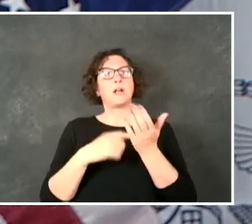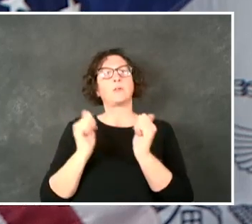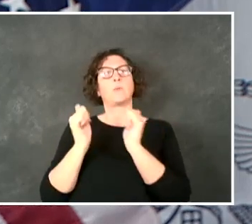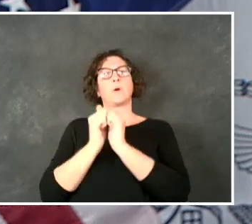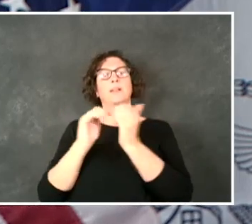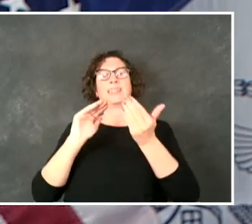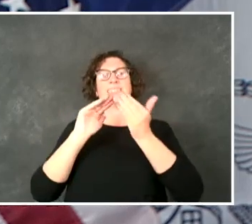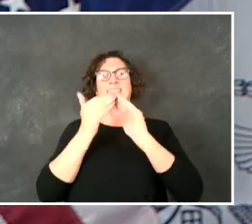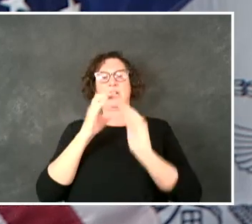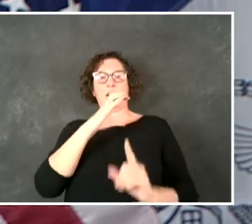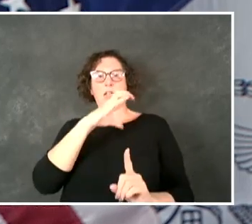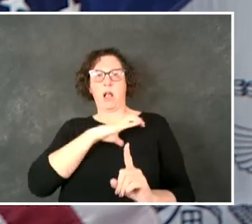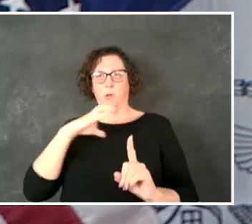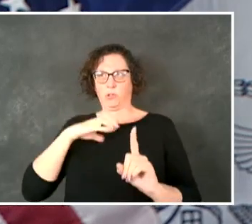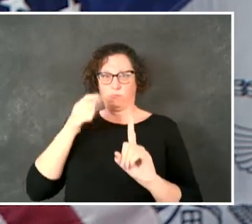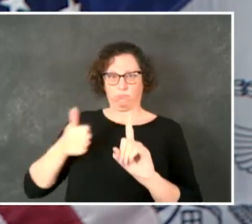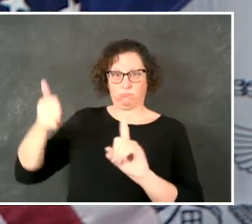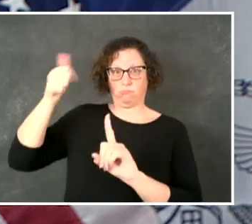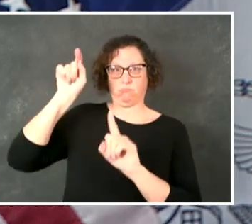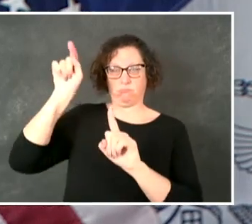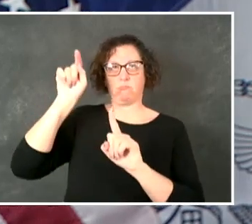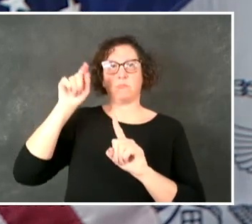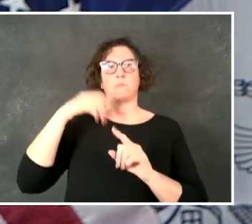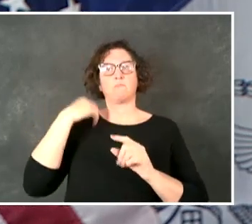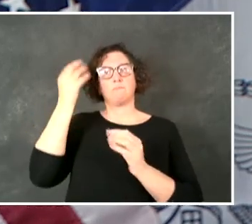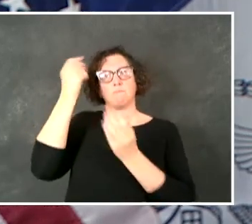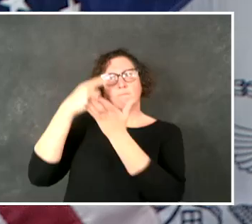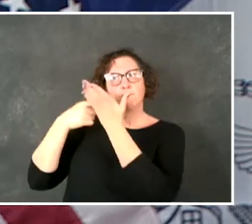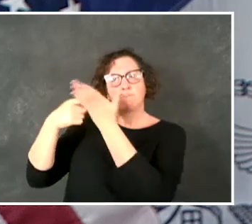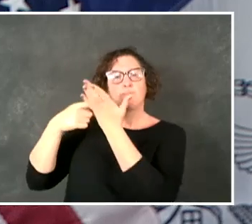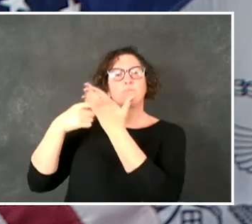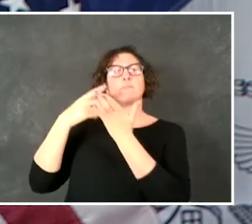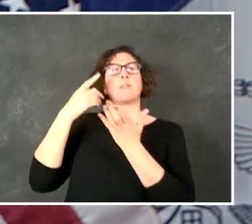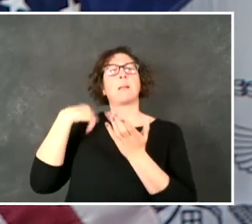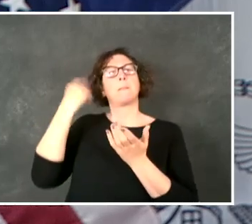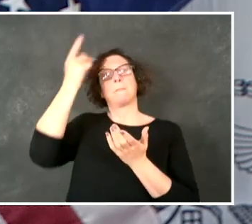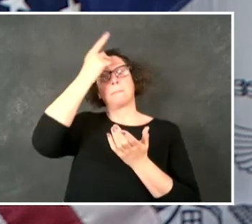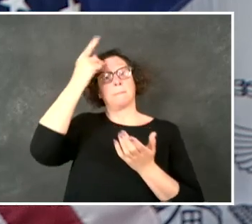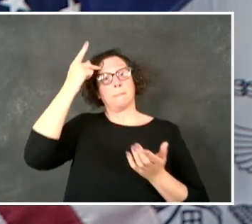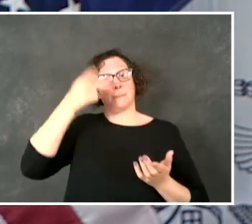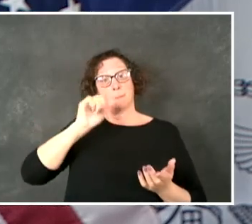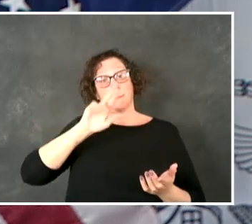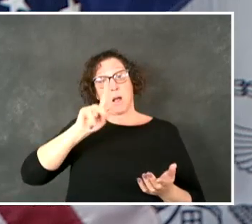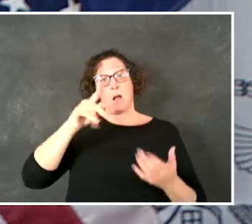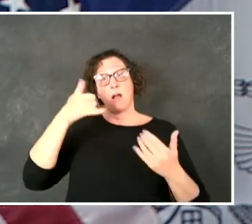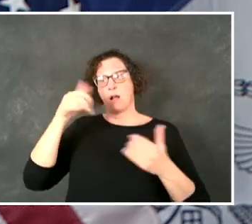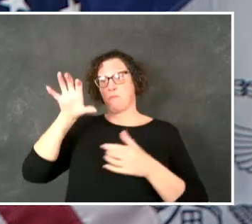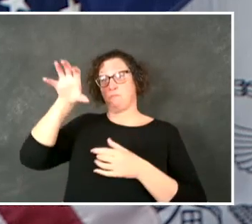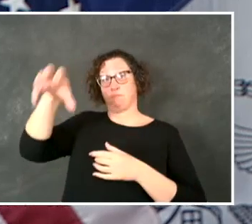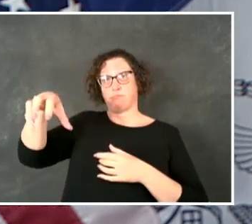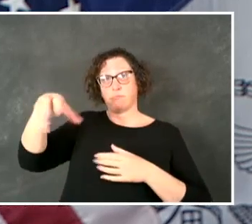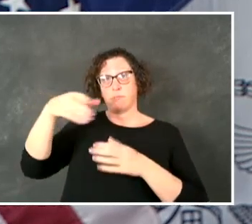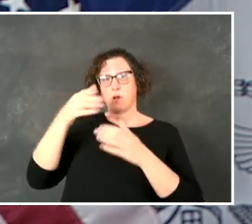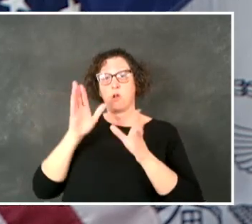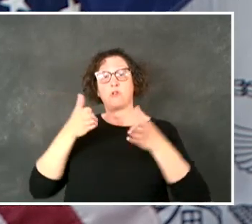I THINK THE AREAS AROUND PARKS ARE A GREAT EXAMPLE. OPENING THEM UP YOLLU' APCTREU THE NATURAL FLOW OF PEOPLE.